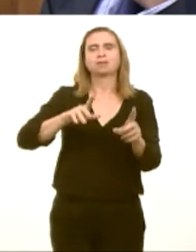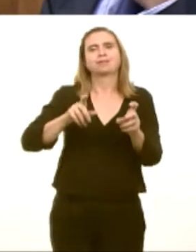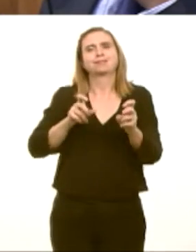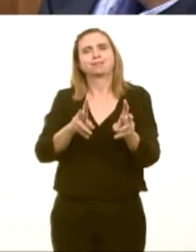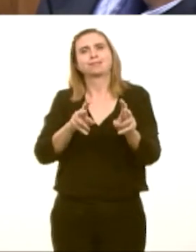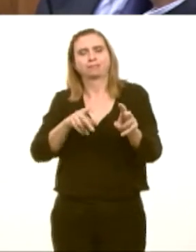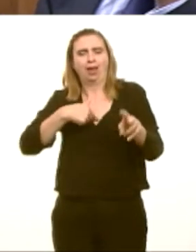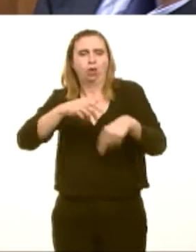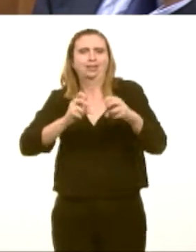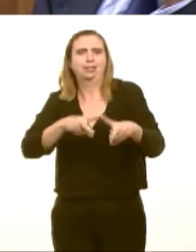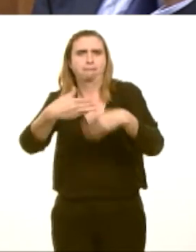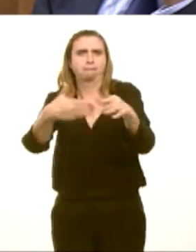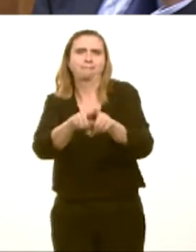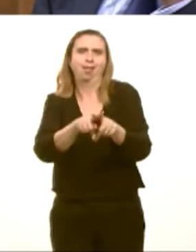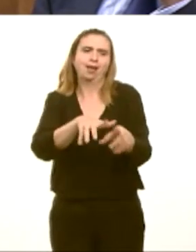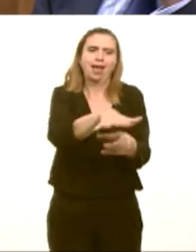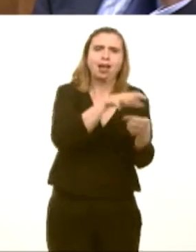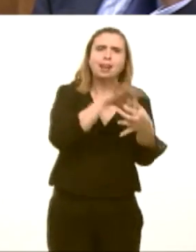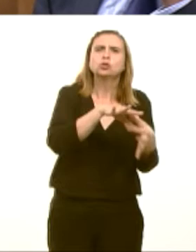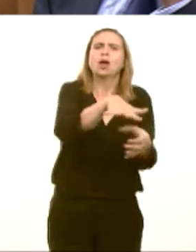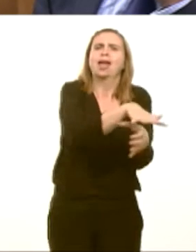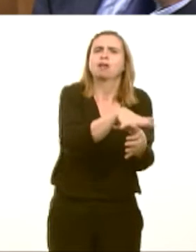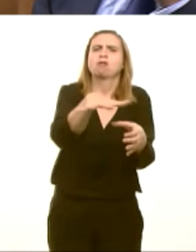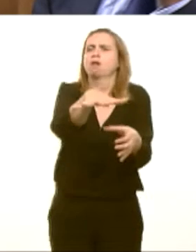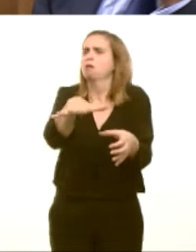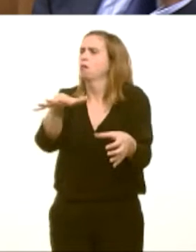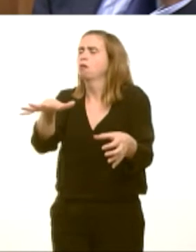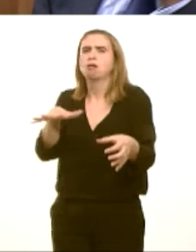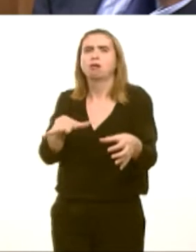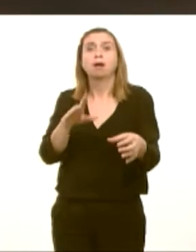Our understanding is that no other nation in the UK is paying in October either.